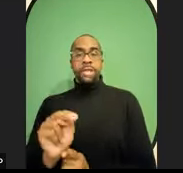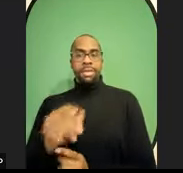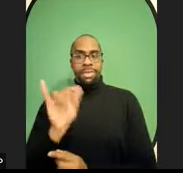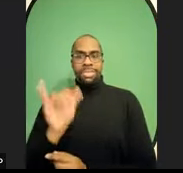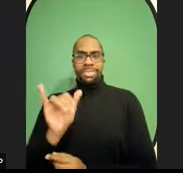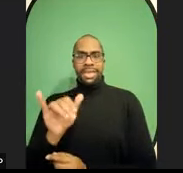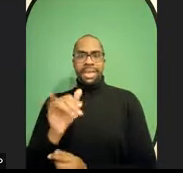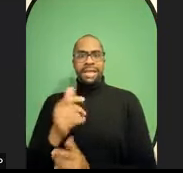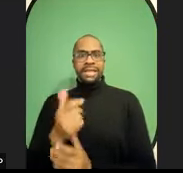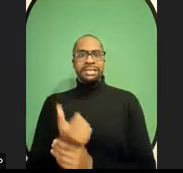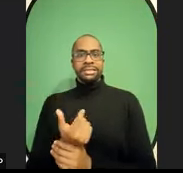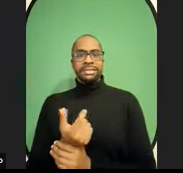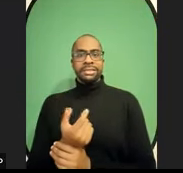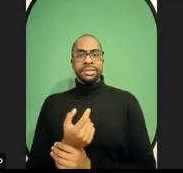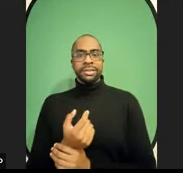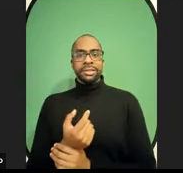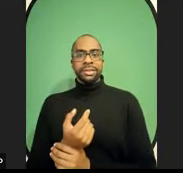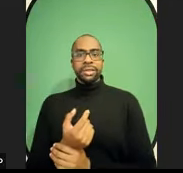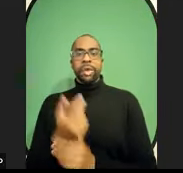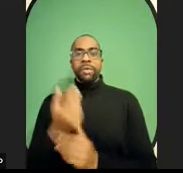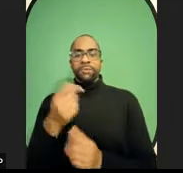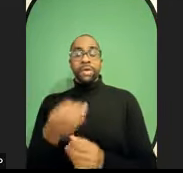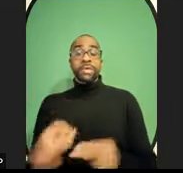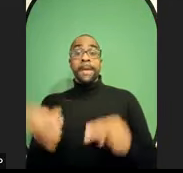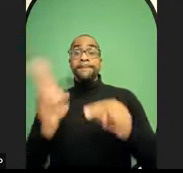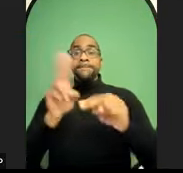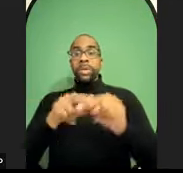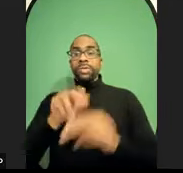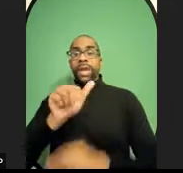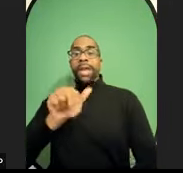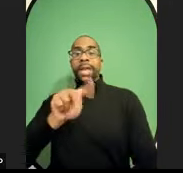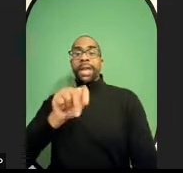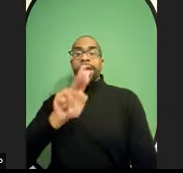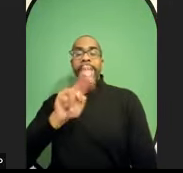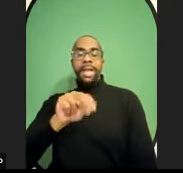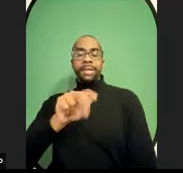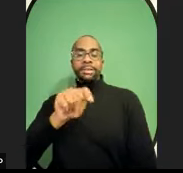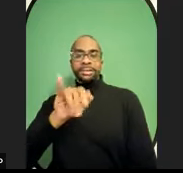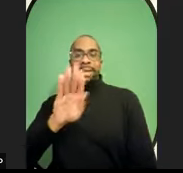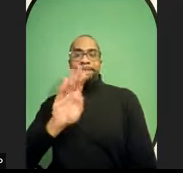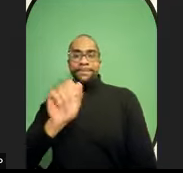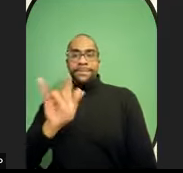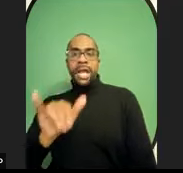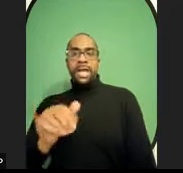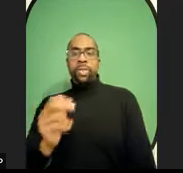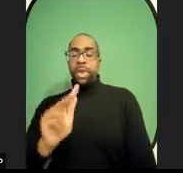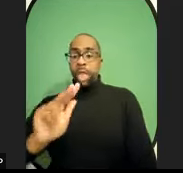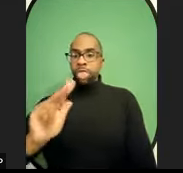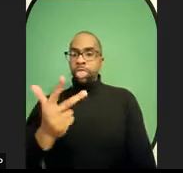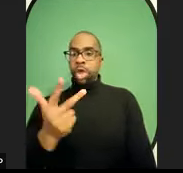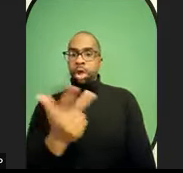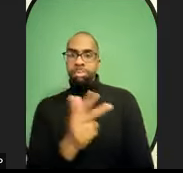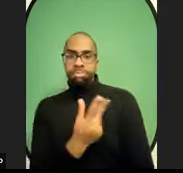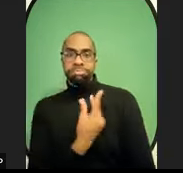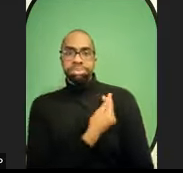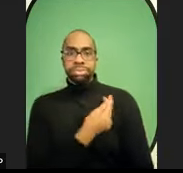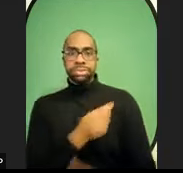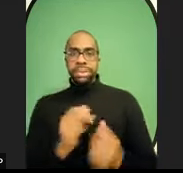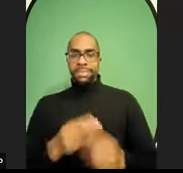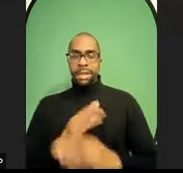is know with the only grow variant is a great. increase increase in a great boost and anti bodies un. n we read n we receive the photos we receive the photos.